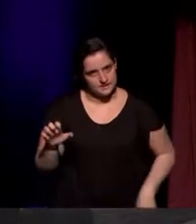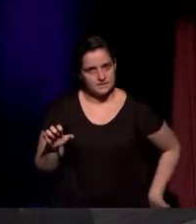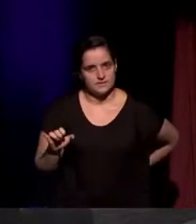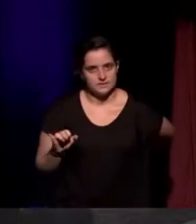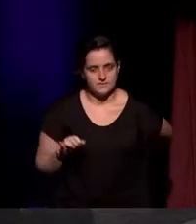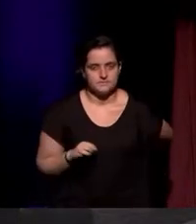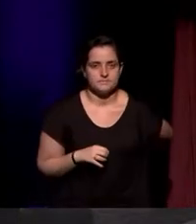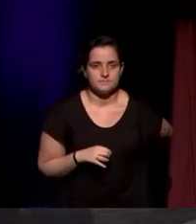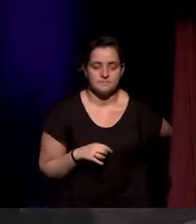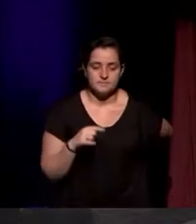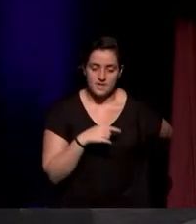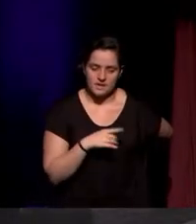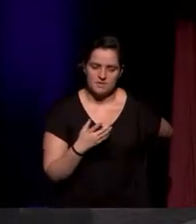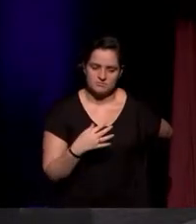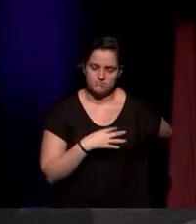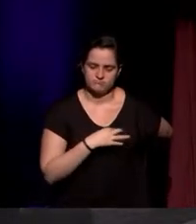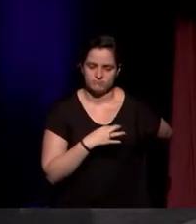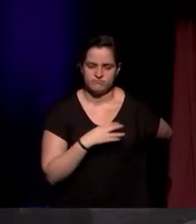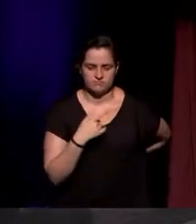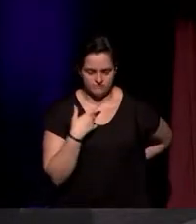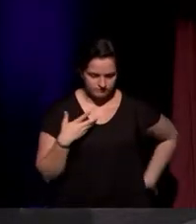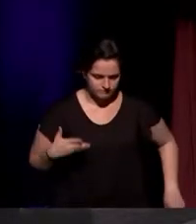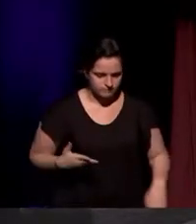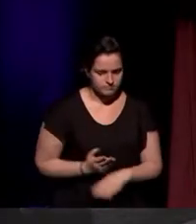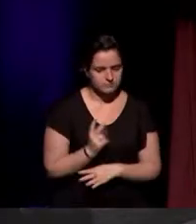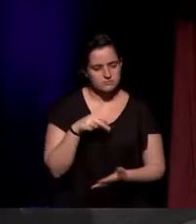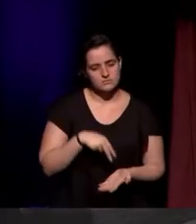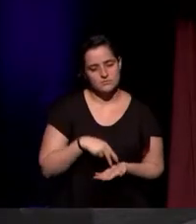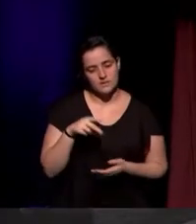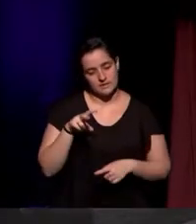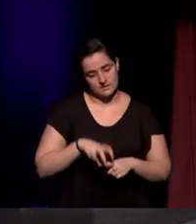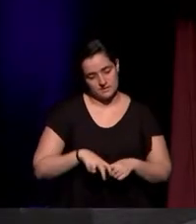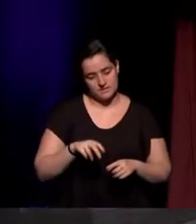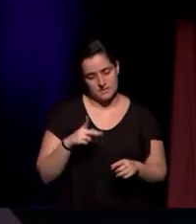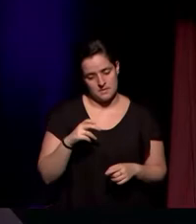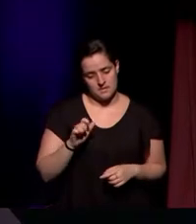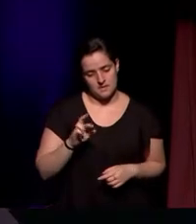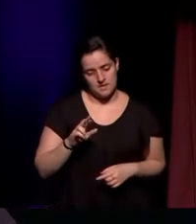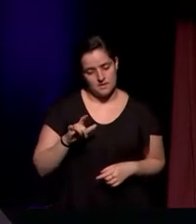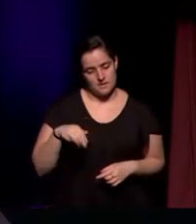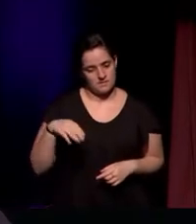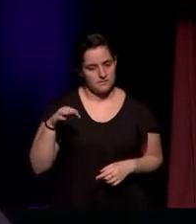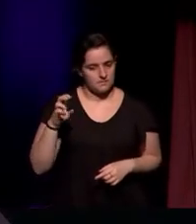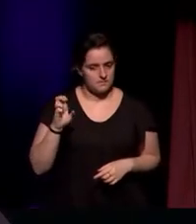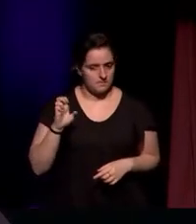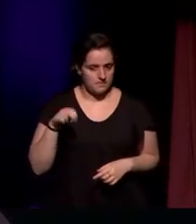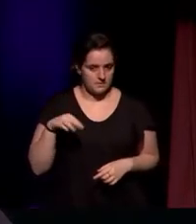she is even applying for a seat in Parliament, she is a Christian, but she does not win,